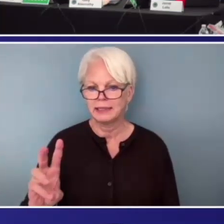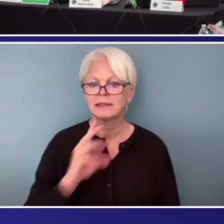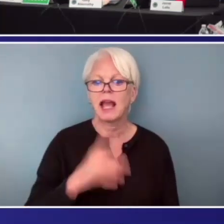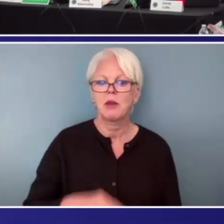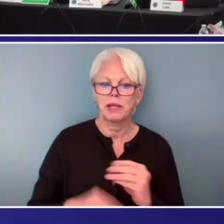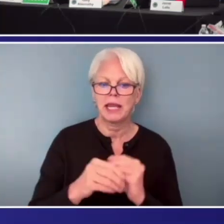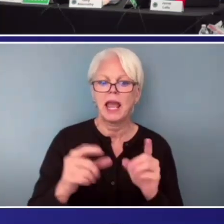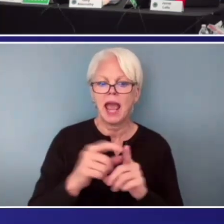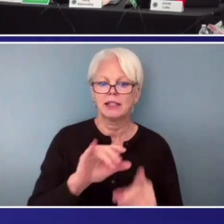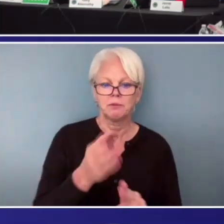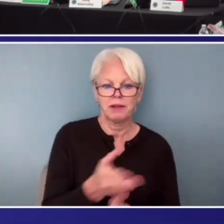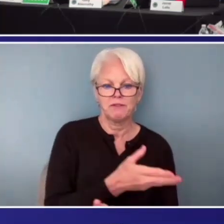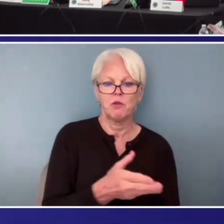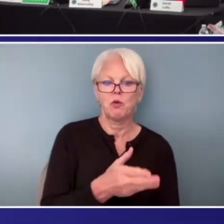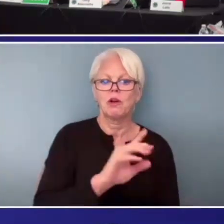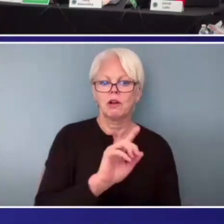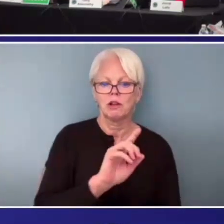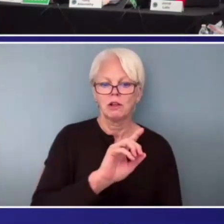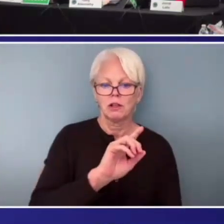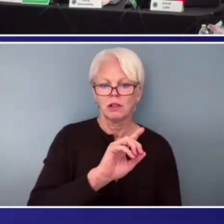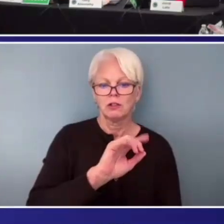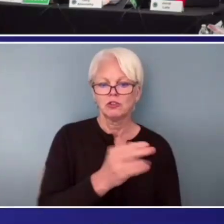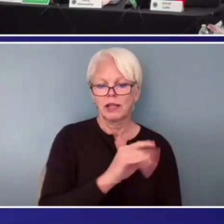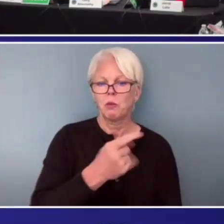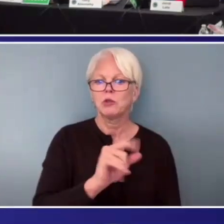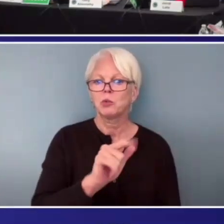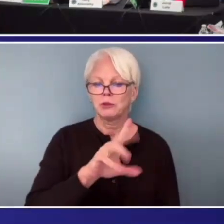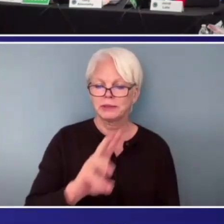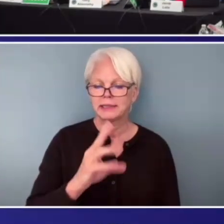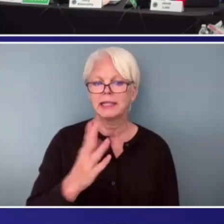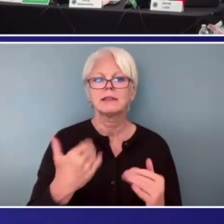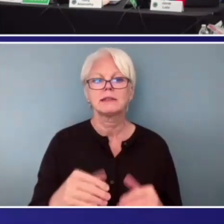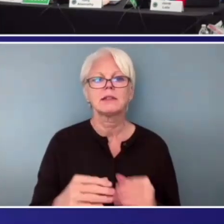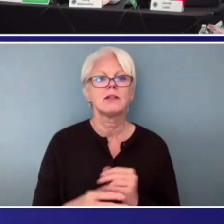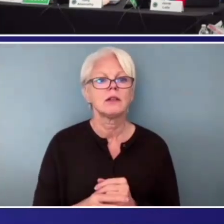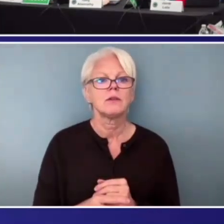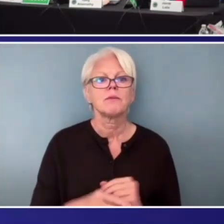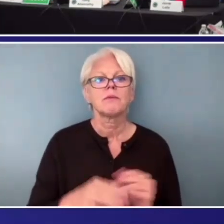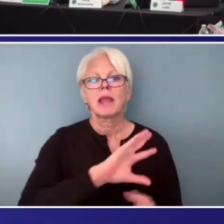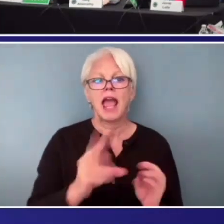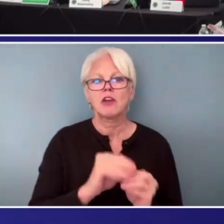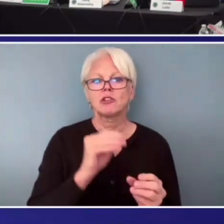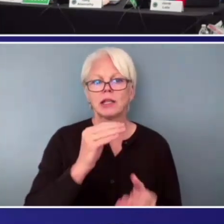July 1, 2026. Paragraph (2), we've added aggregate limits on or after July 1, 2026.